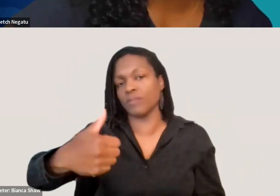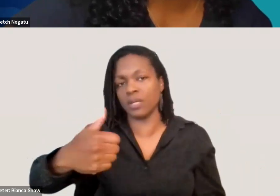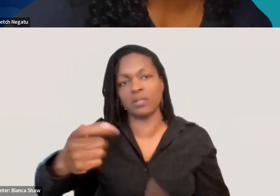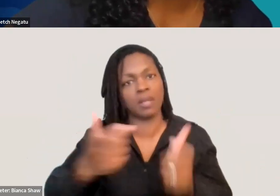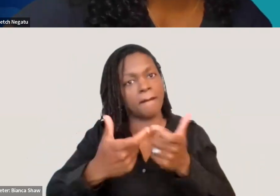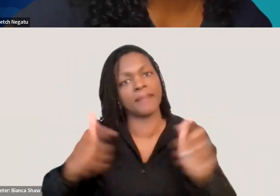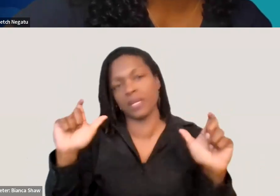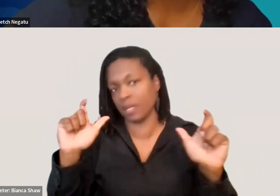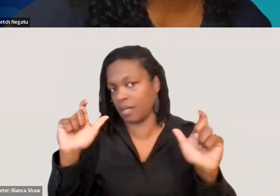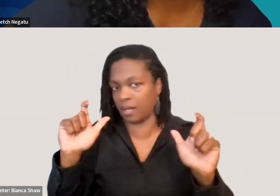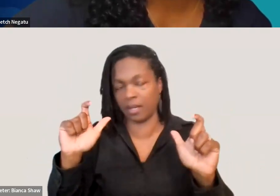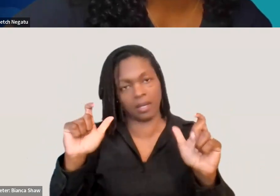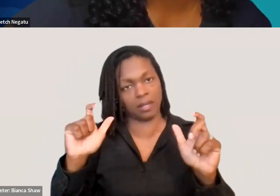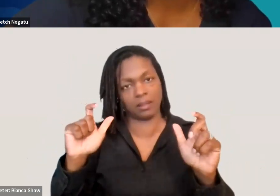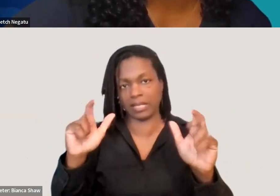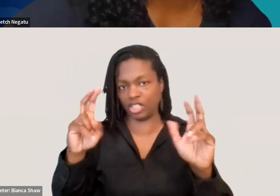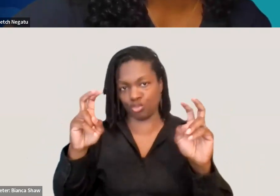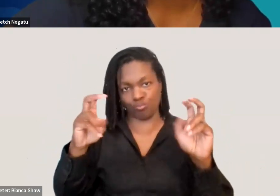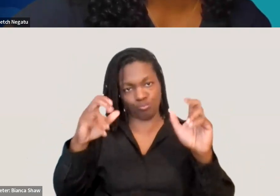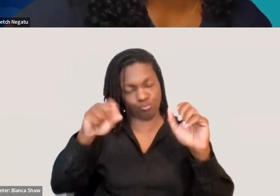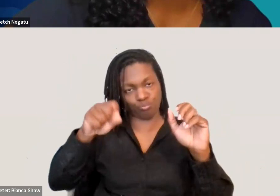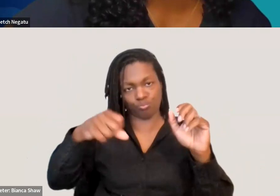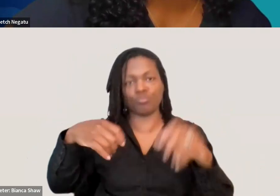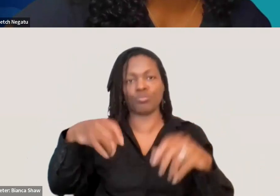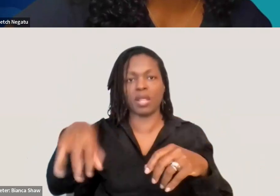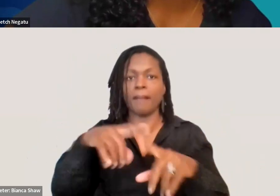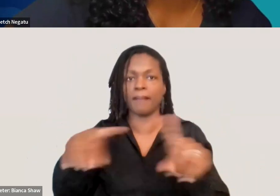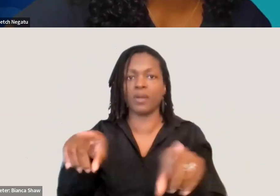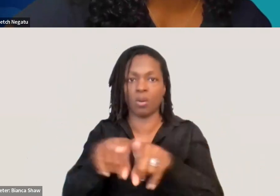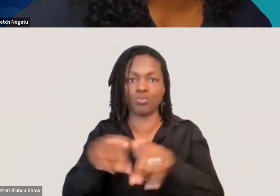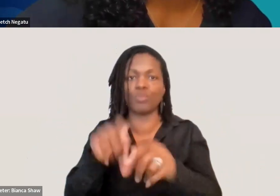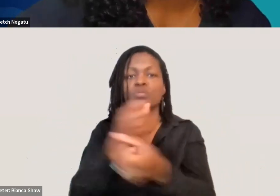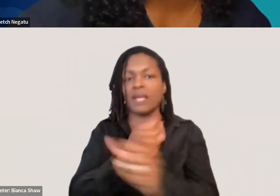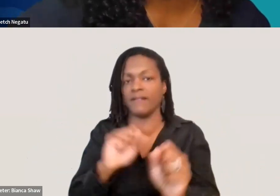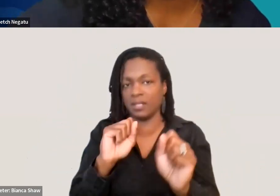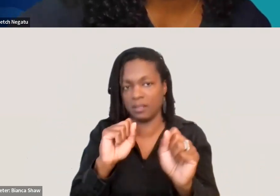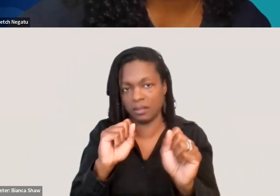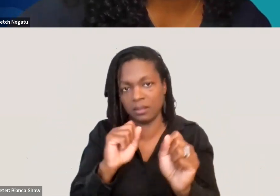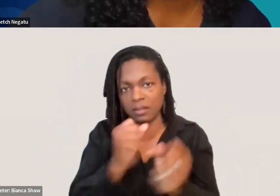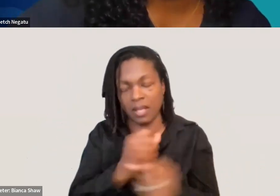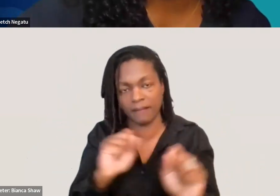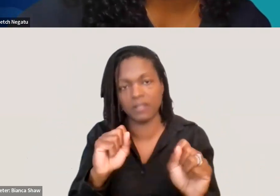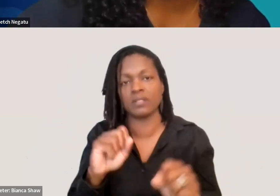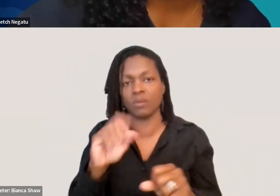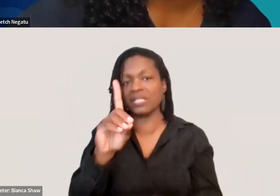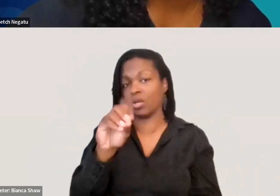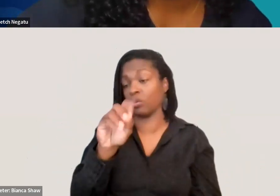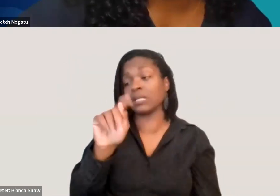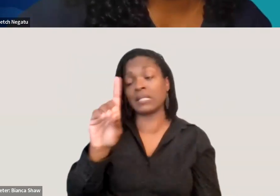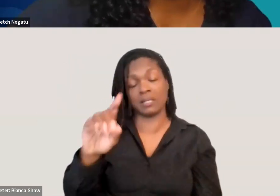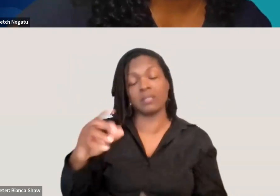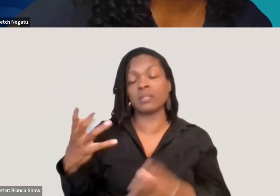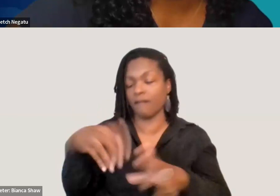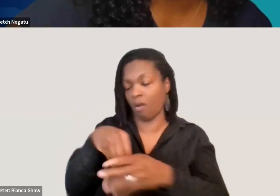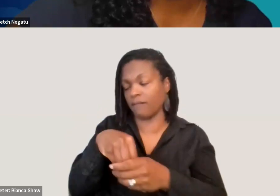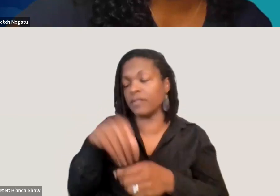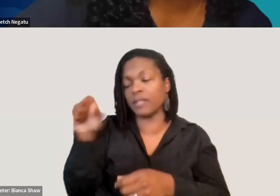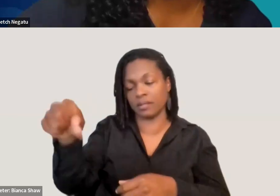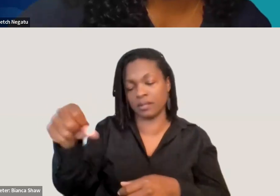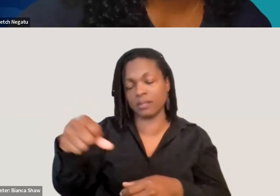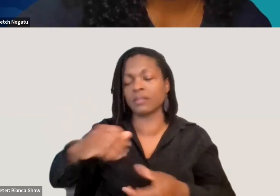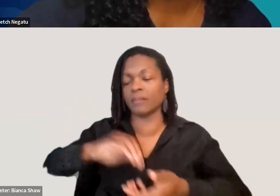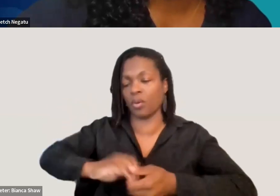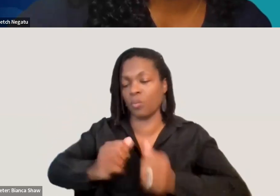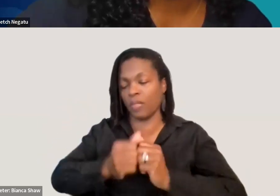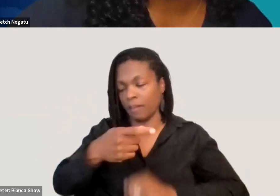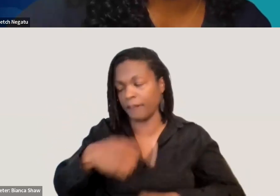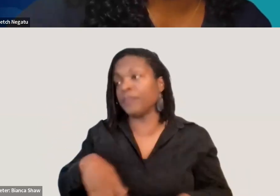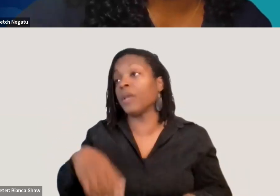So all of these things are kinda cross cutting. So yeah, DLT is definitely involved. I don't know that we have.